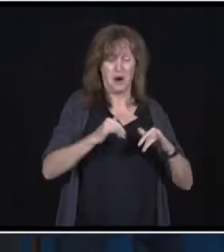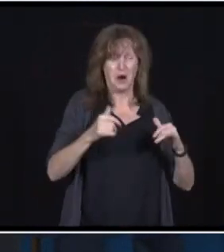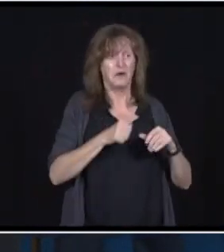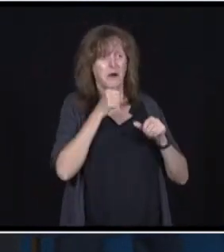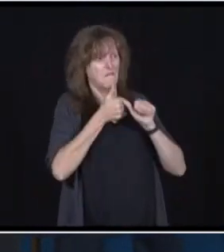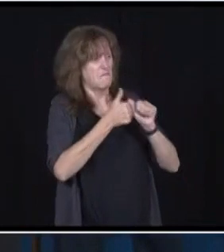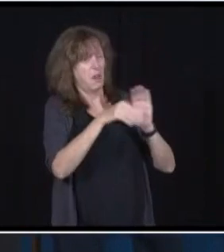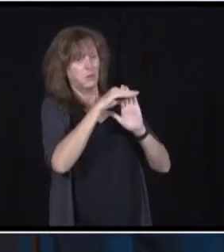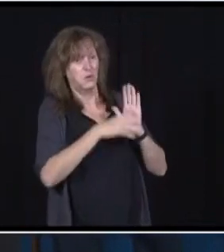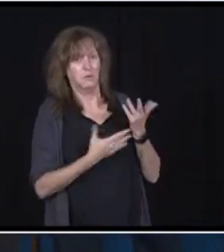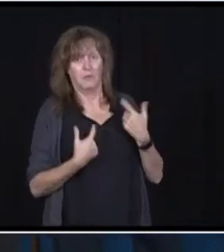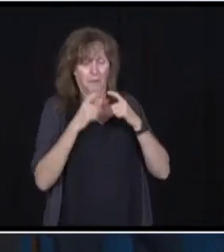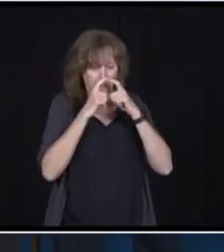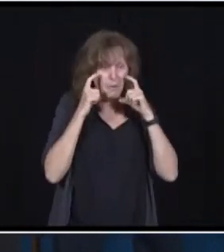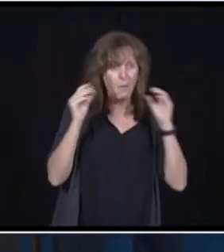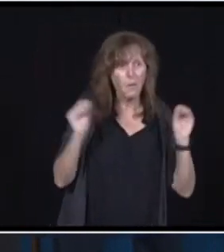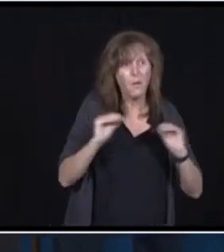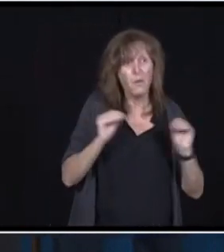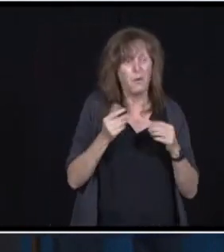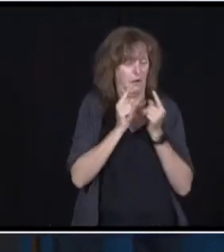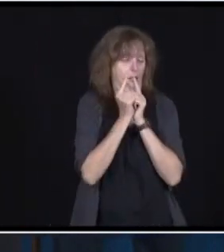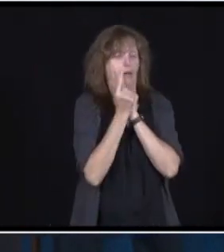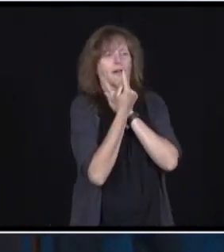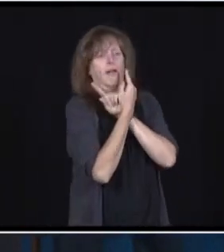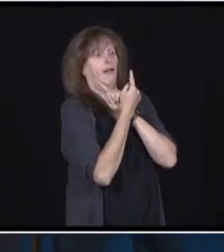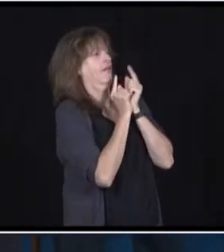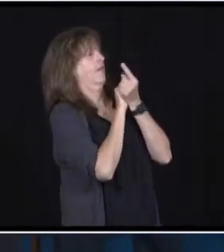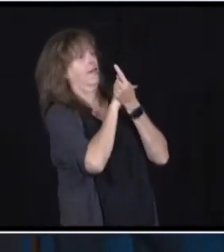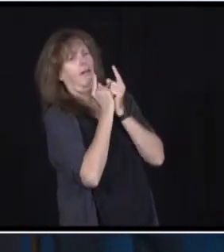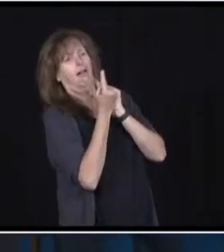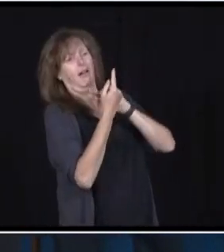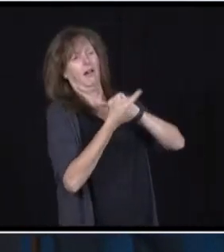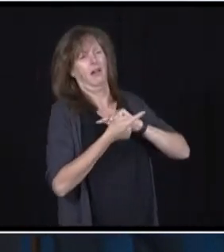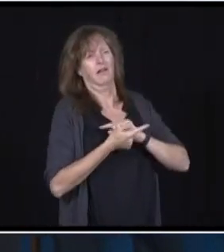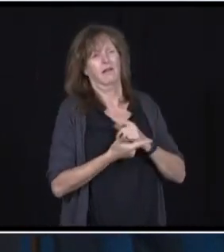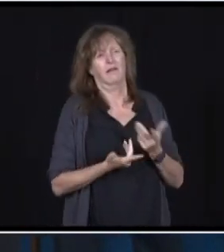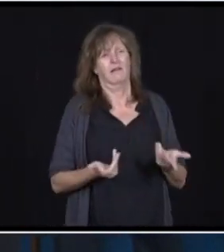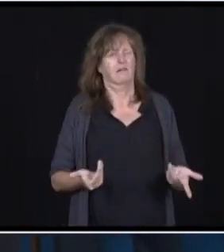and leadership of the teacher in the classroom and the school has set these out.